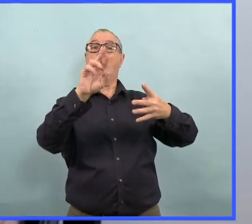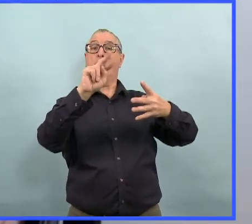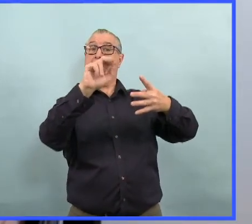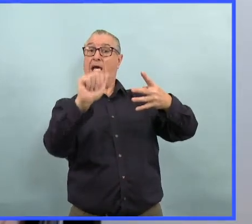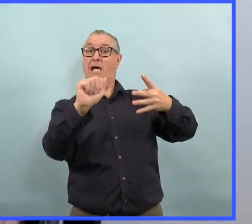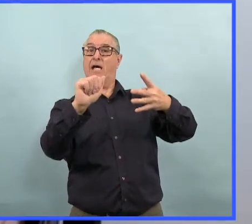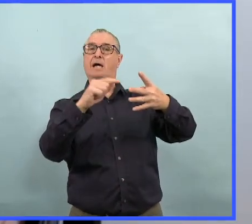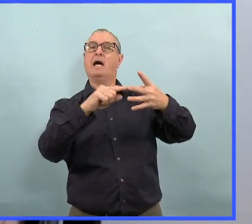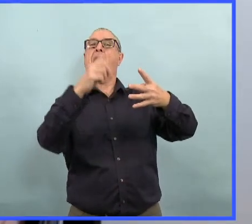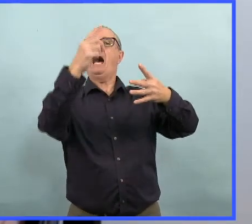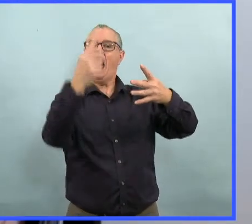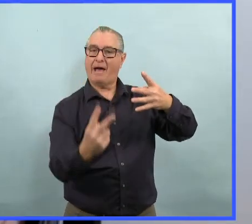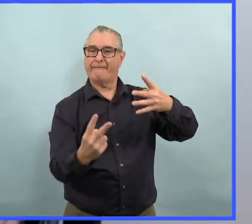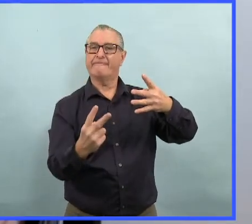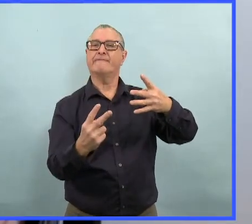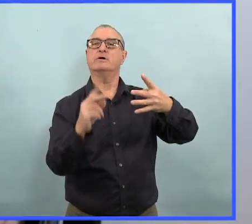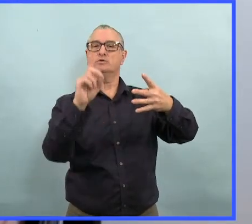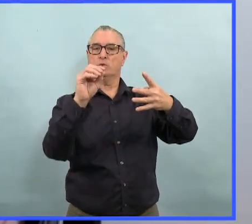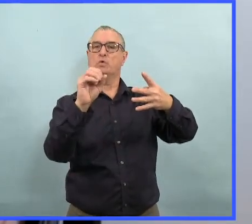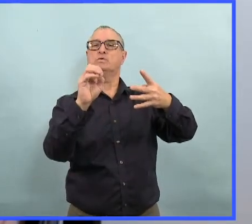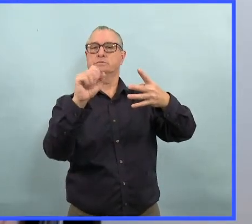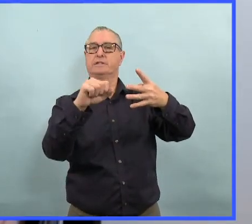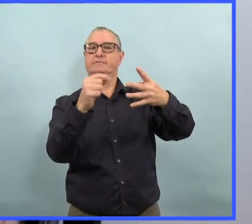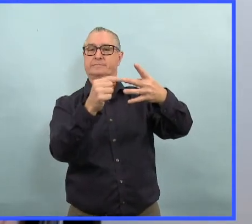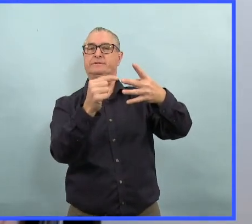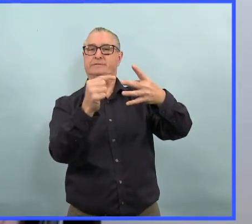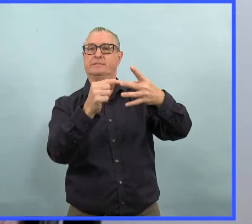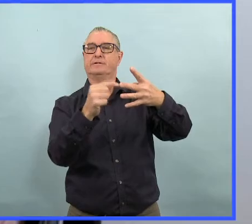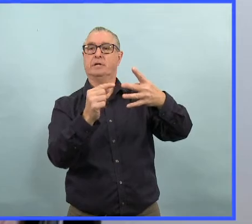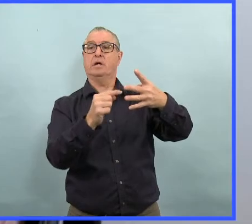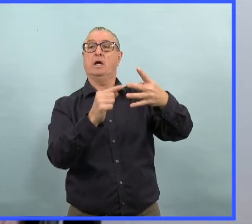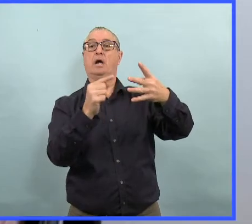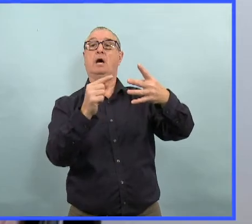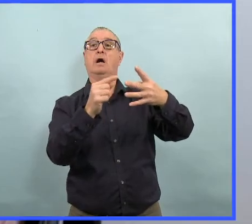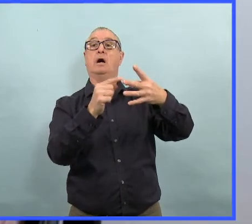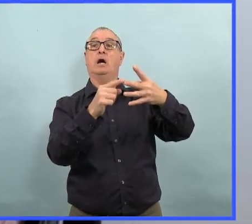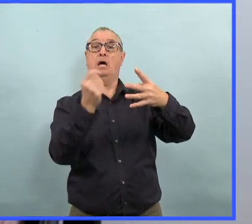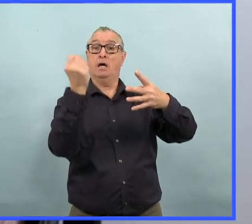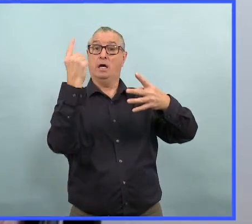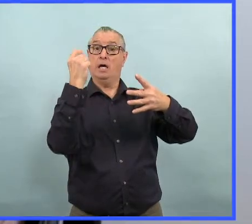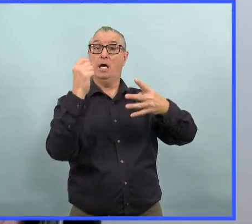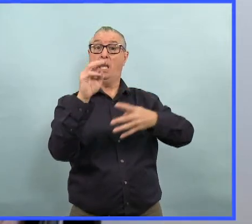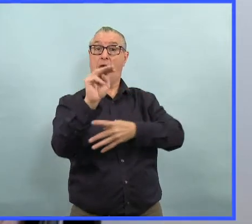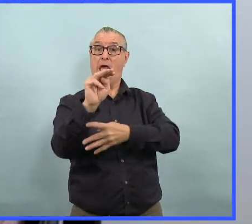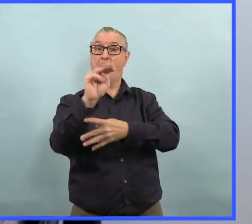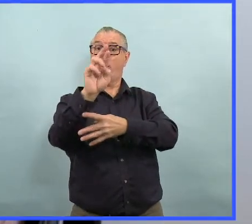now the half dose of modernist still actually contains more messenger rna than pfizer's full